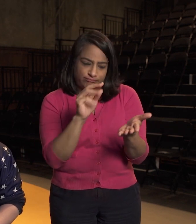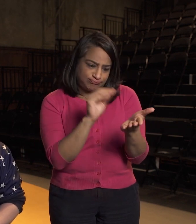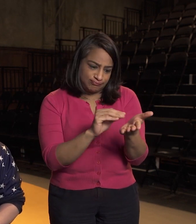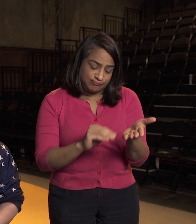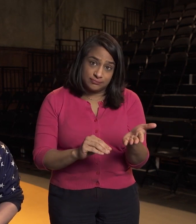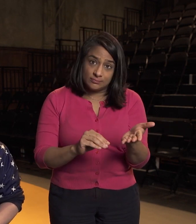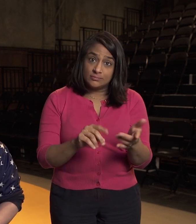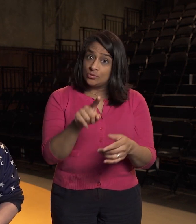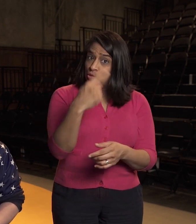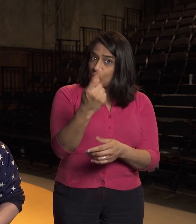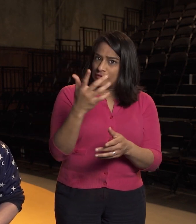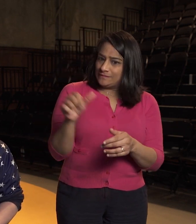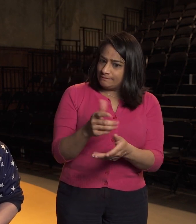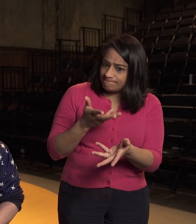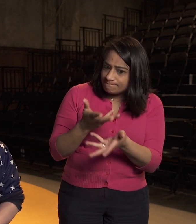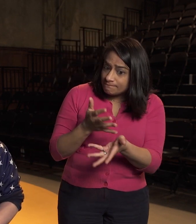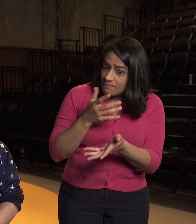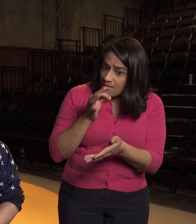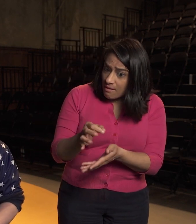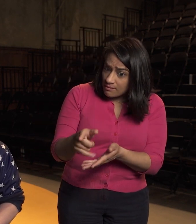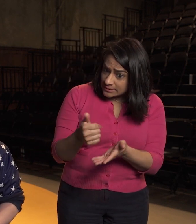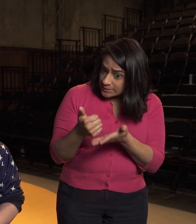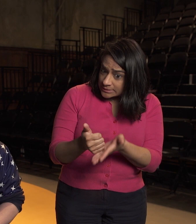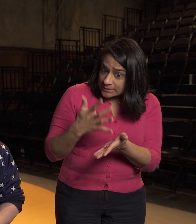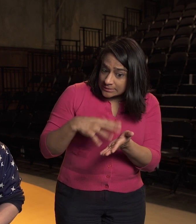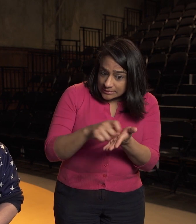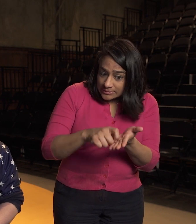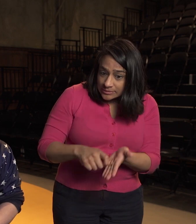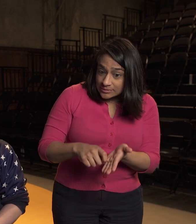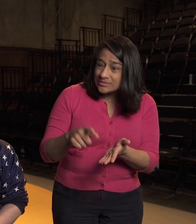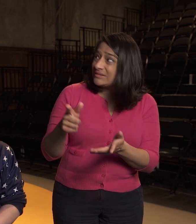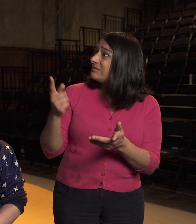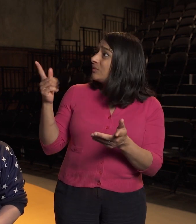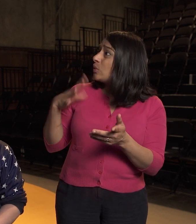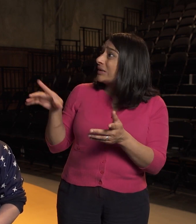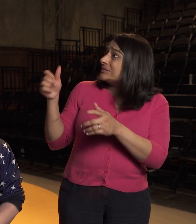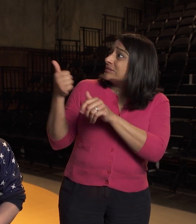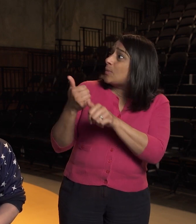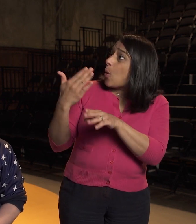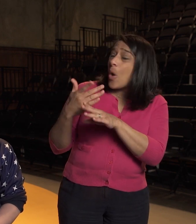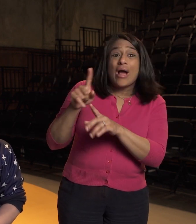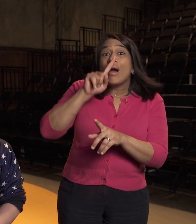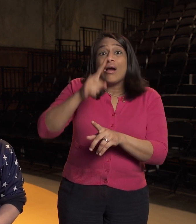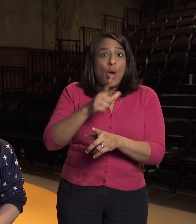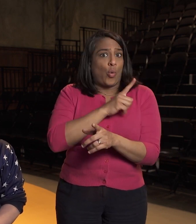You should talk to them about whether they need help to complete the form. biscuit, cats If they require a support worker,